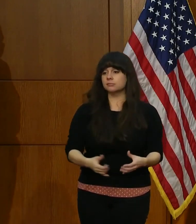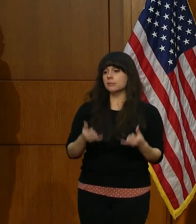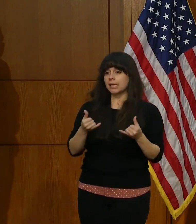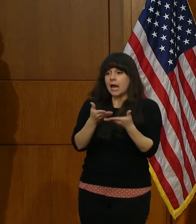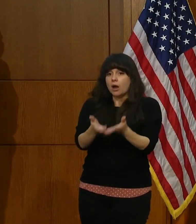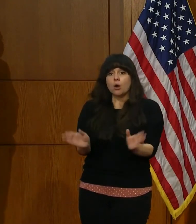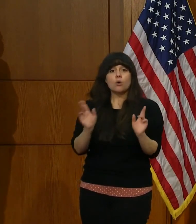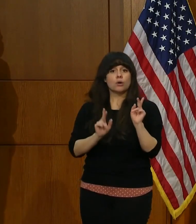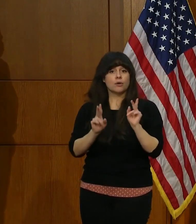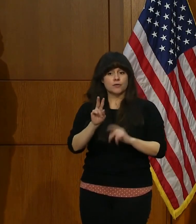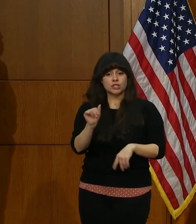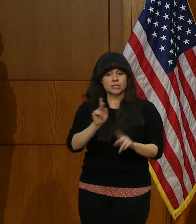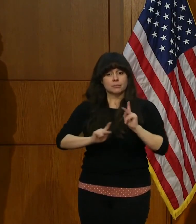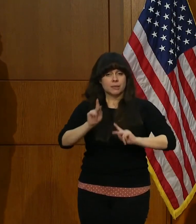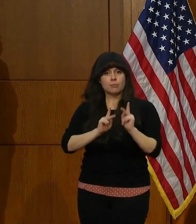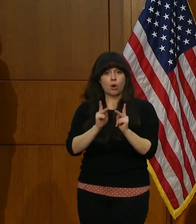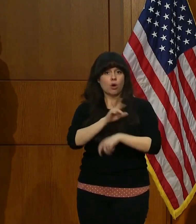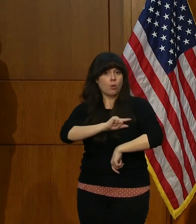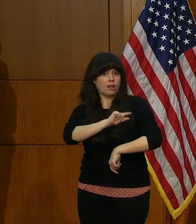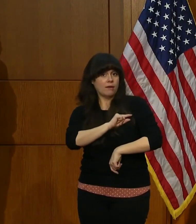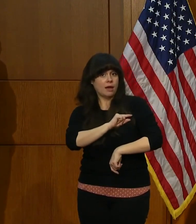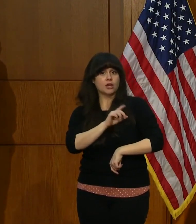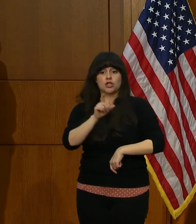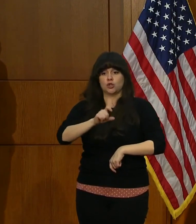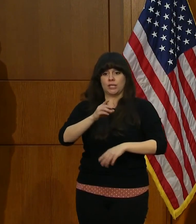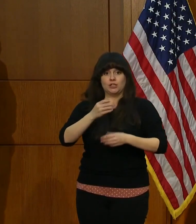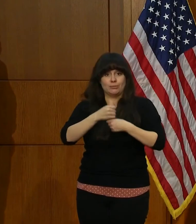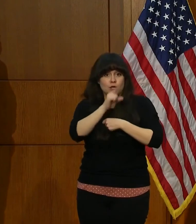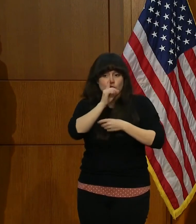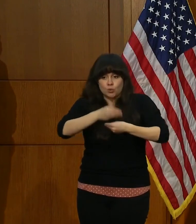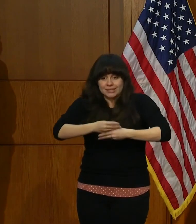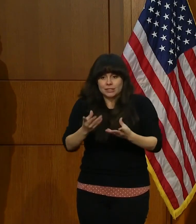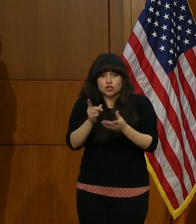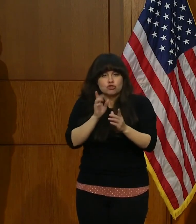WORKERS ARE NOW REGULAR VIRGINIANS ARE ELIGIBLE, SO THE